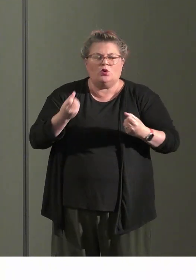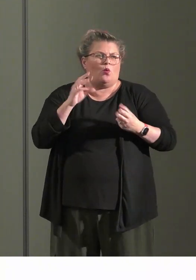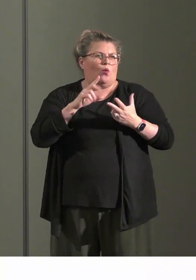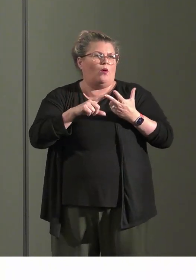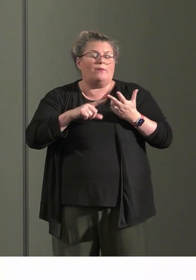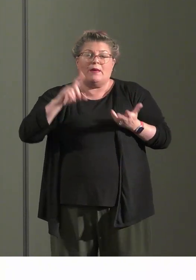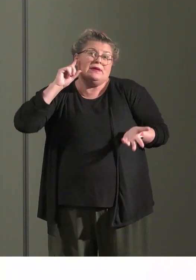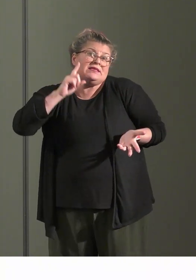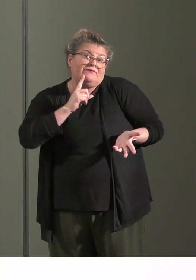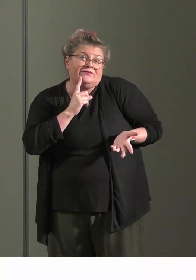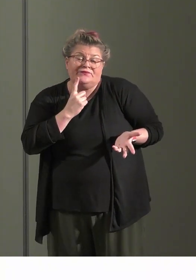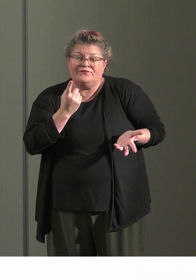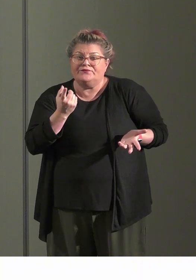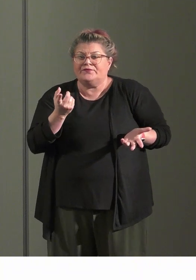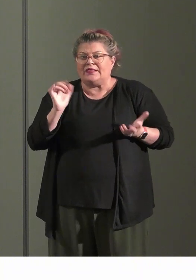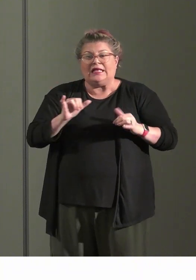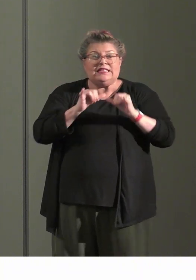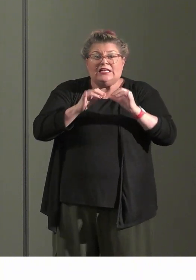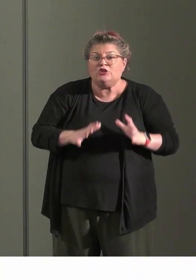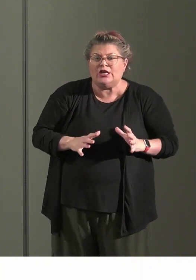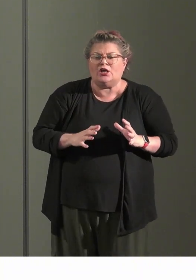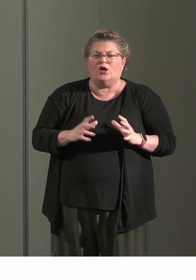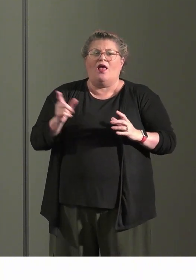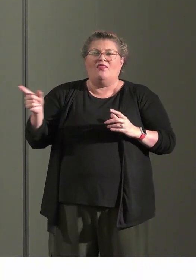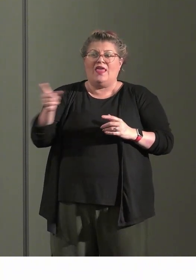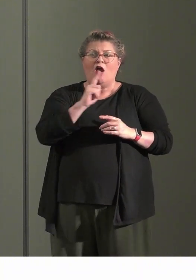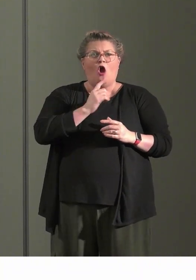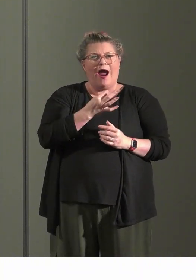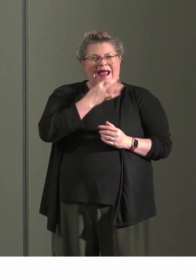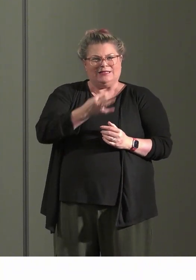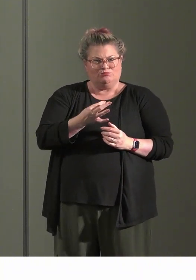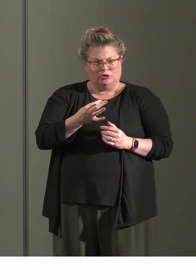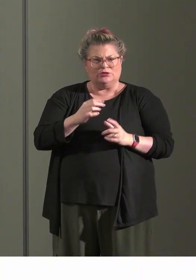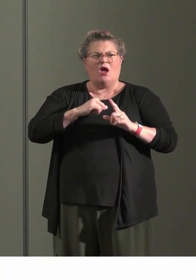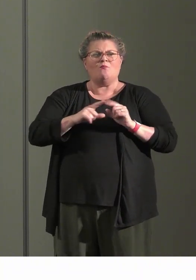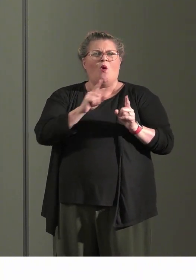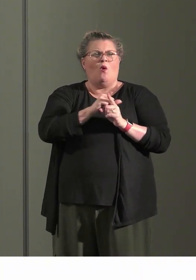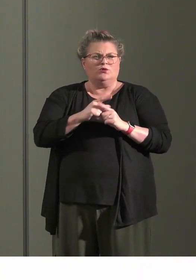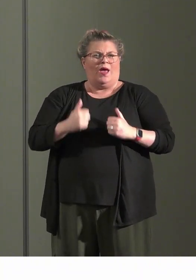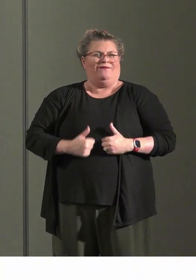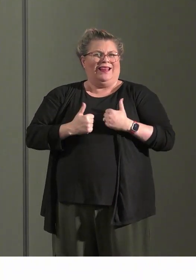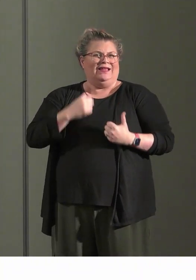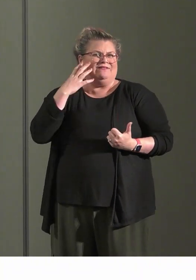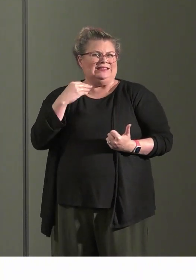deaf that is an engineer experts but have the lived experience. It takes us longer to find